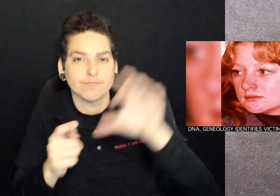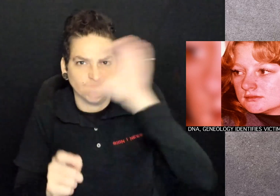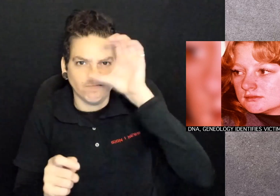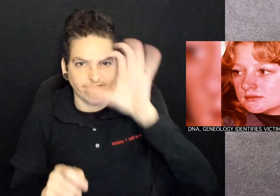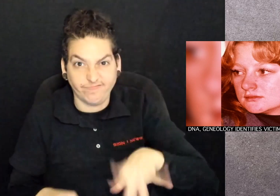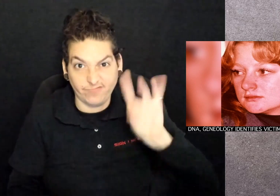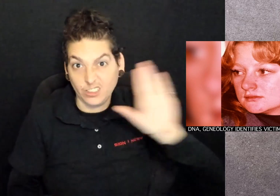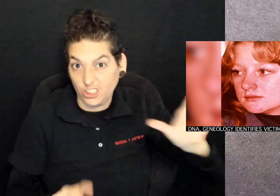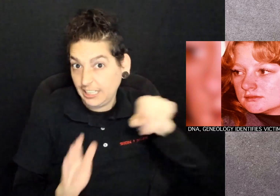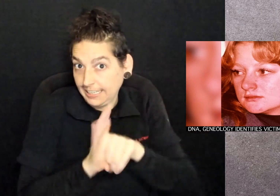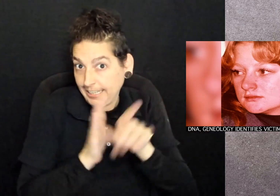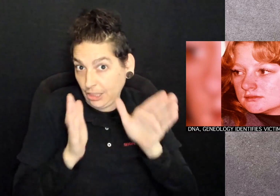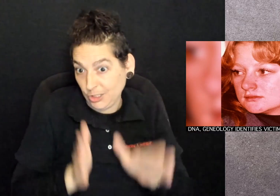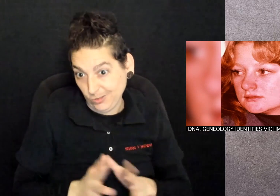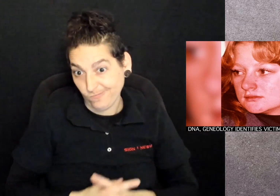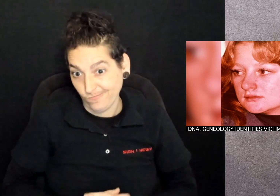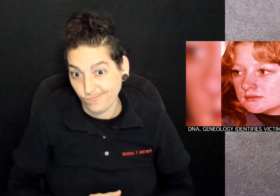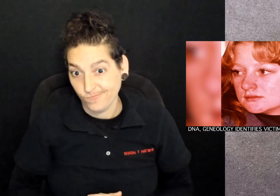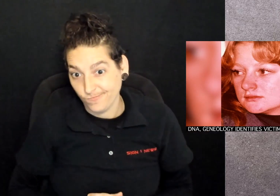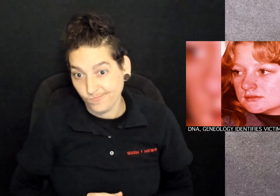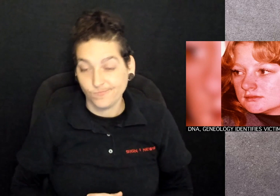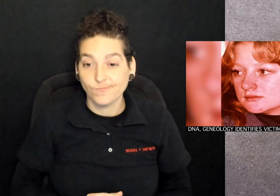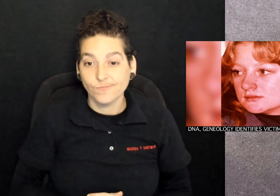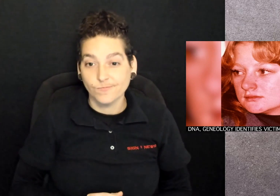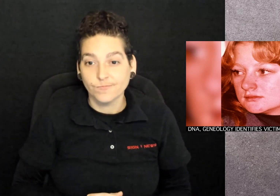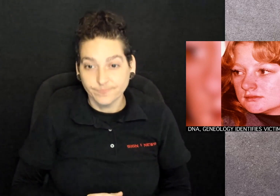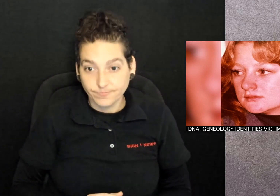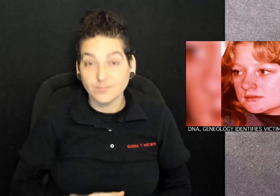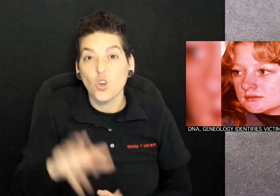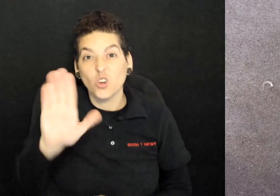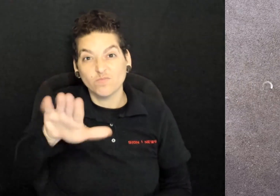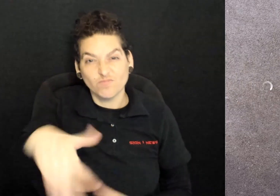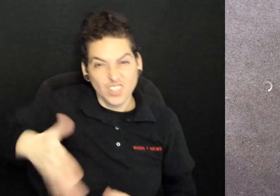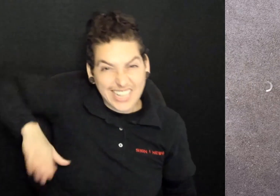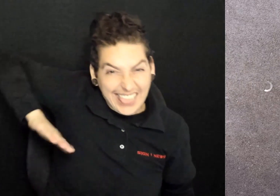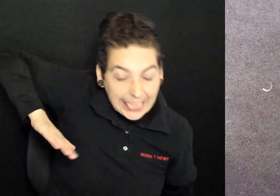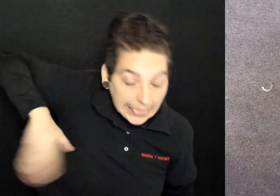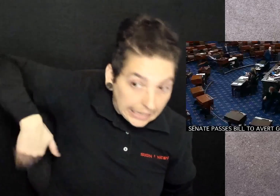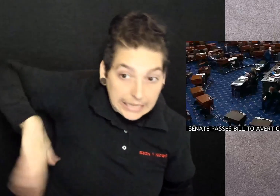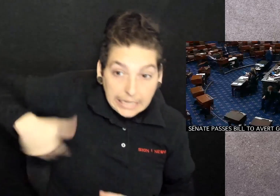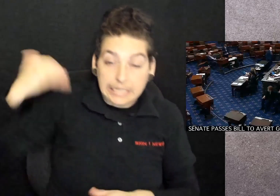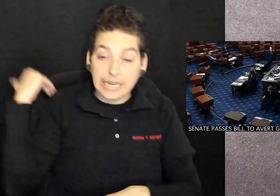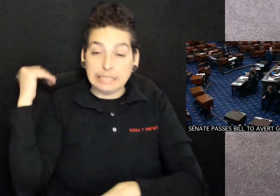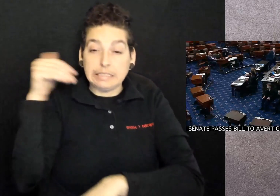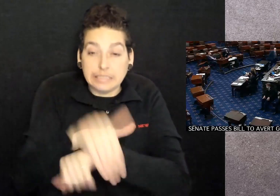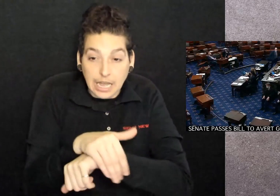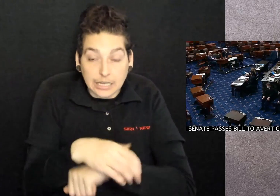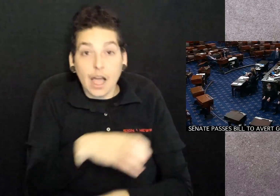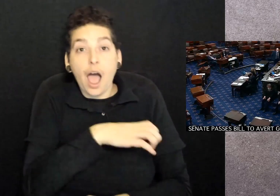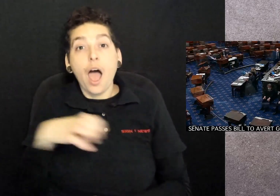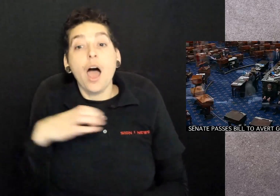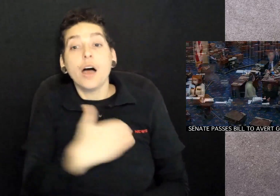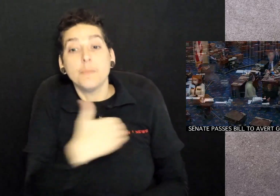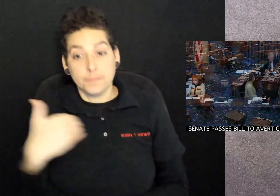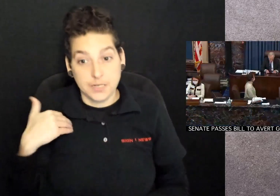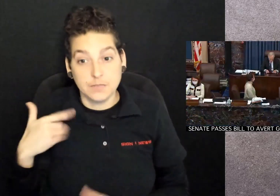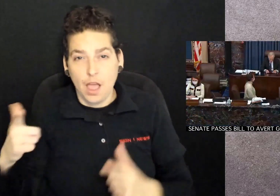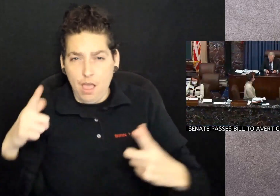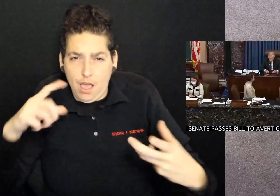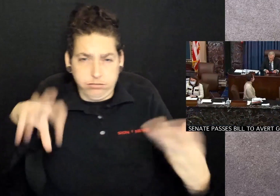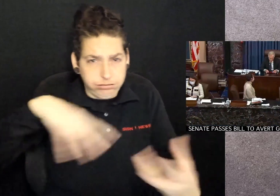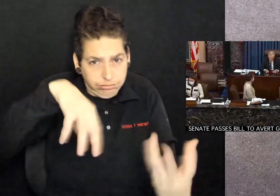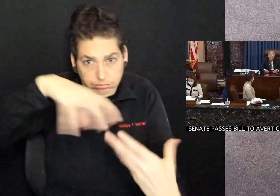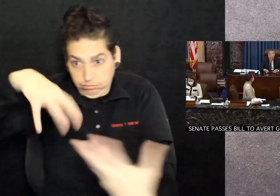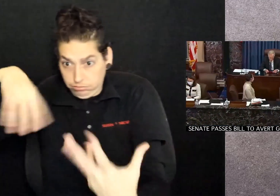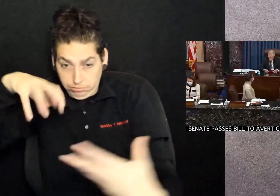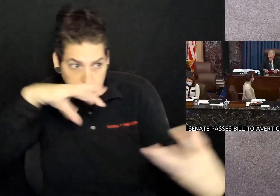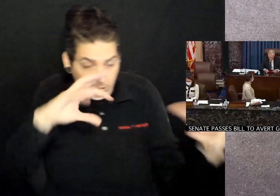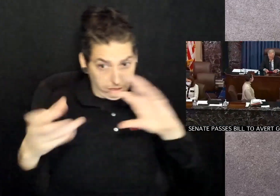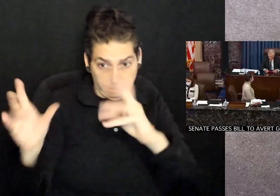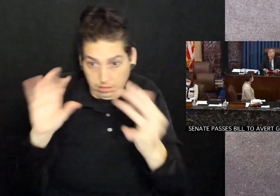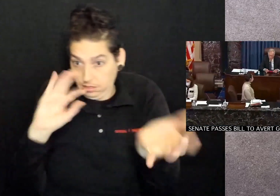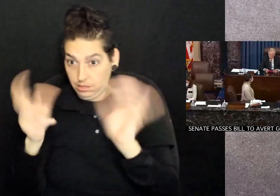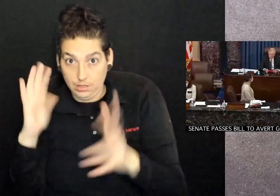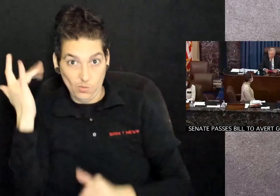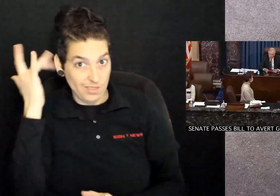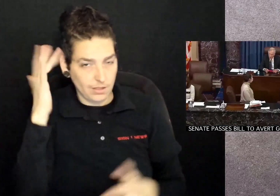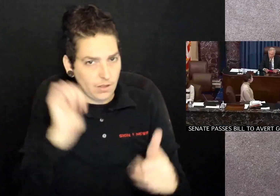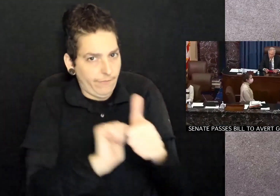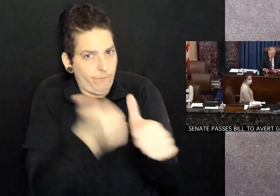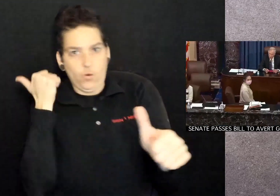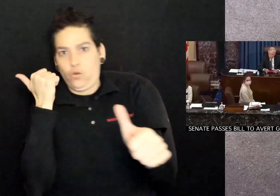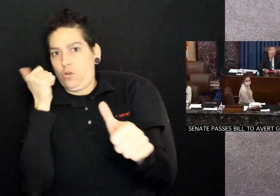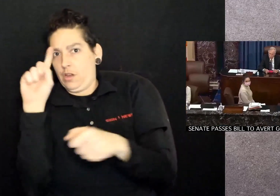then finding her killer late last night members of Congress scrambled